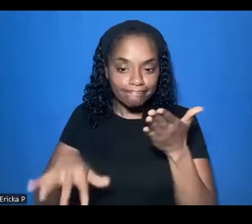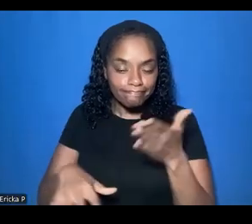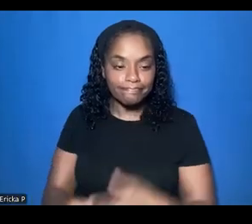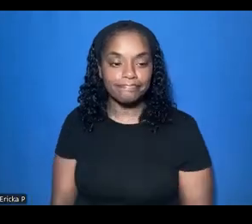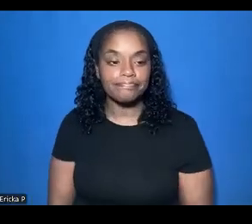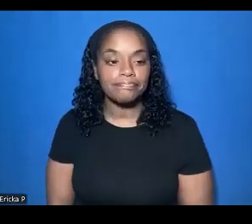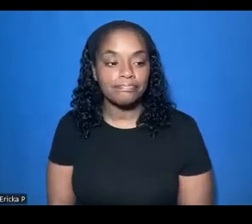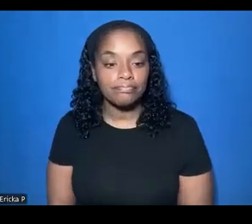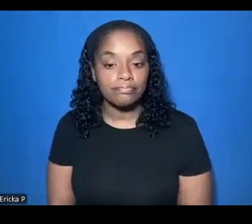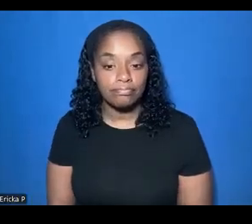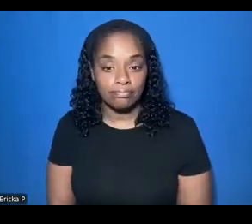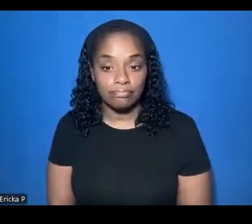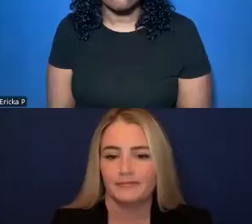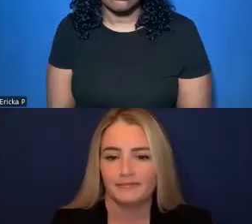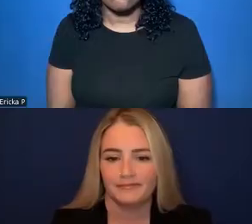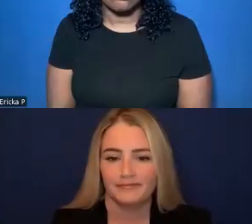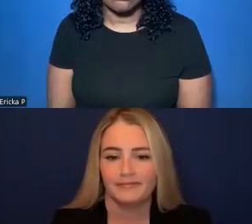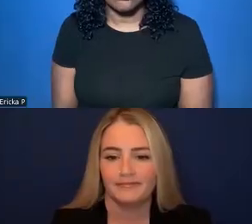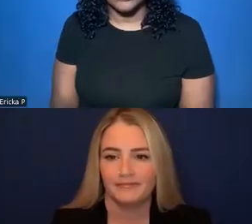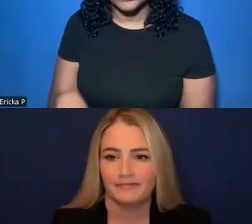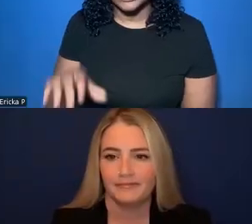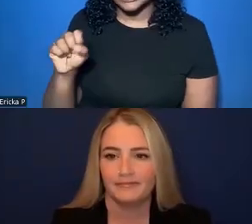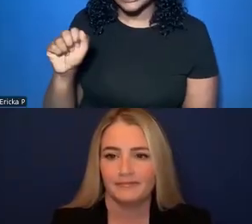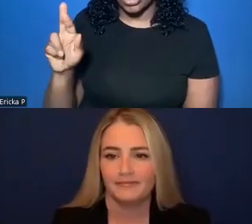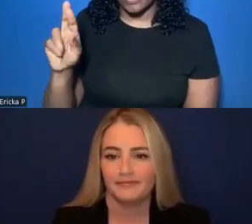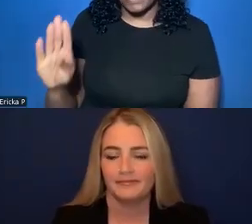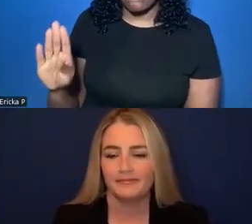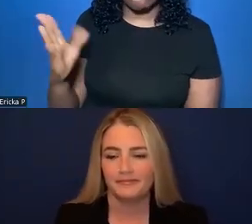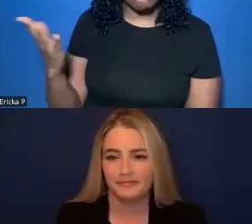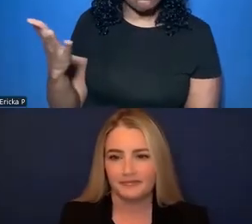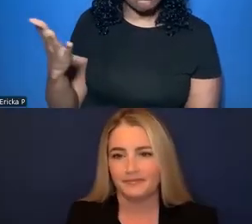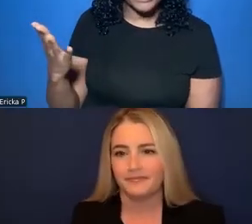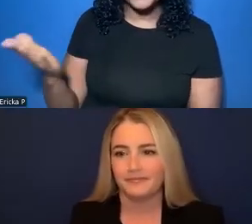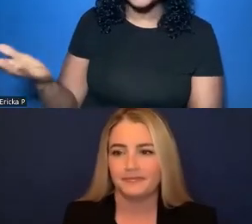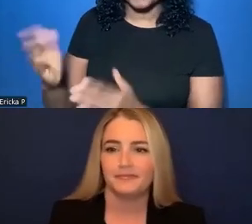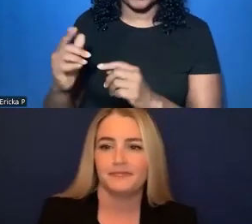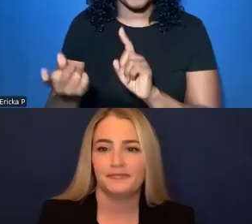So what is the Student Attendance Review Board? It's also known as the SARB.